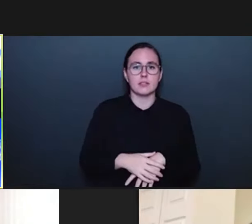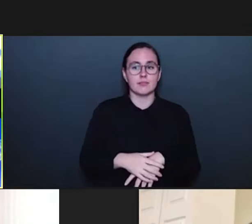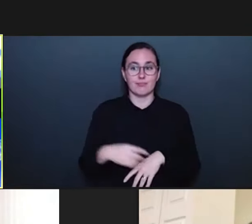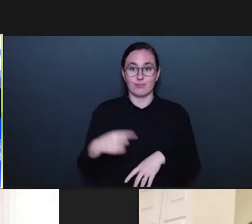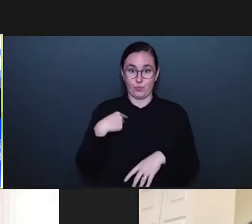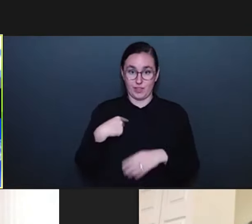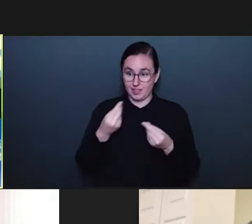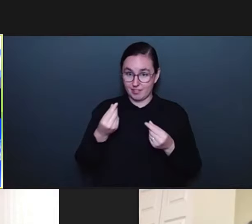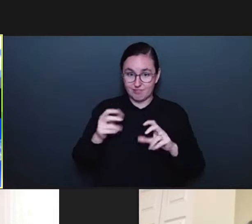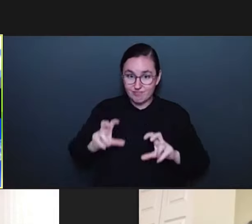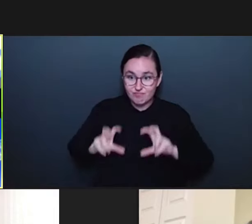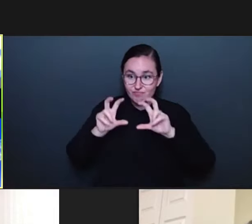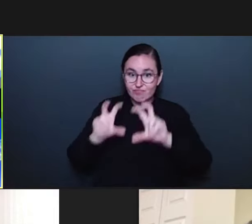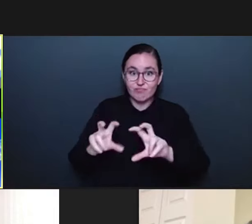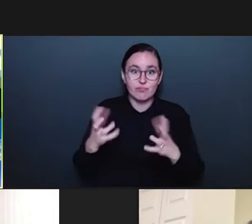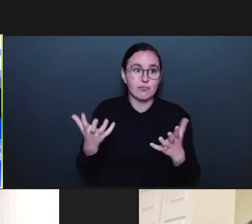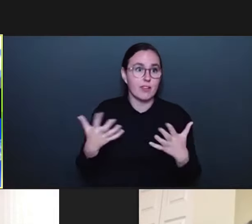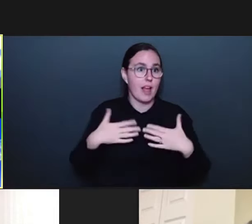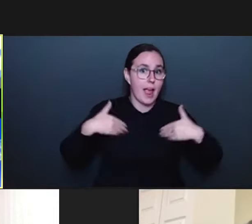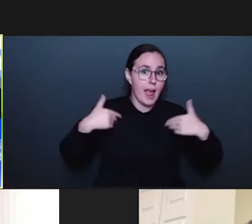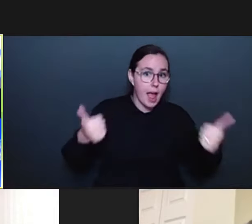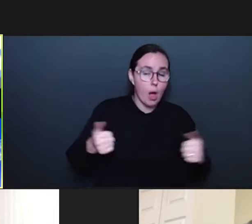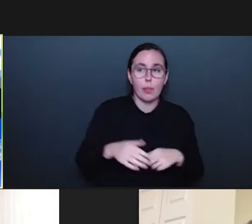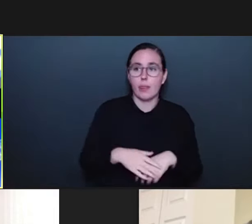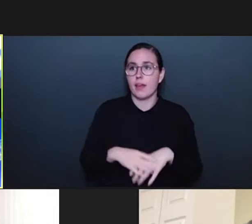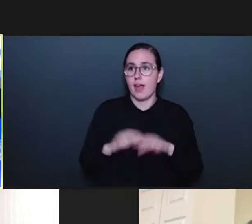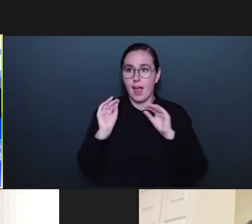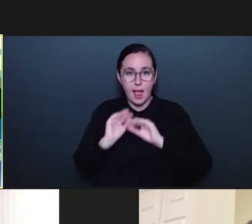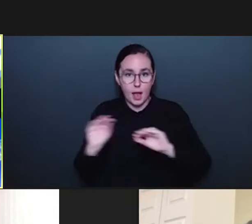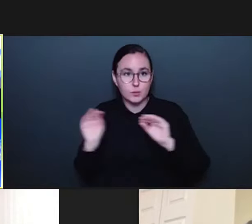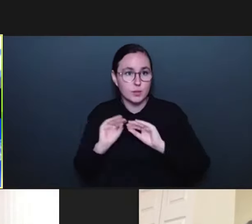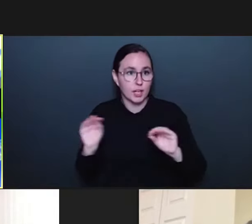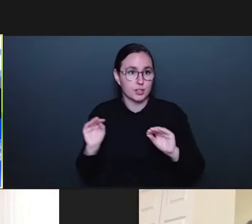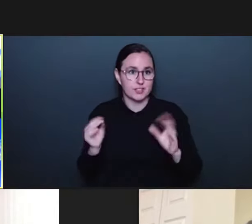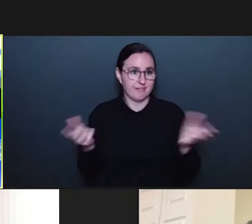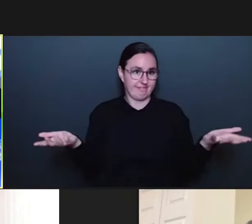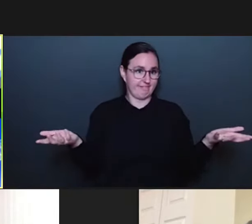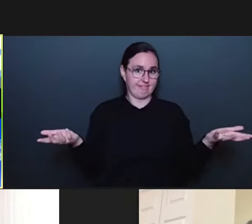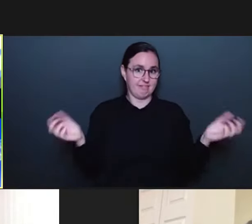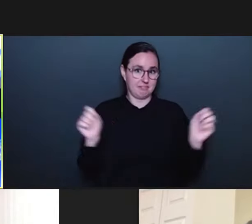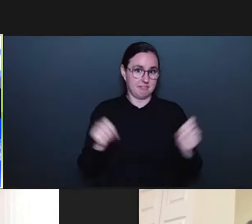think we all would understand the implications of being unable to effectively invest in these